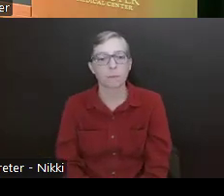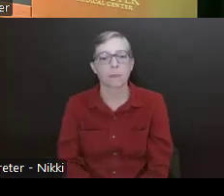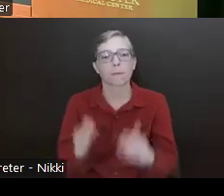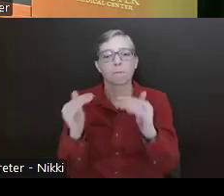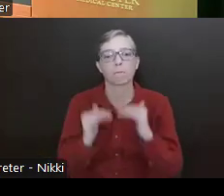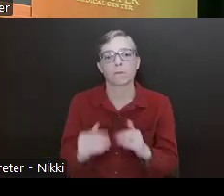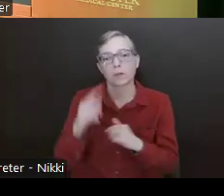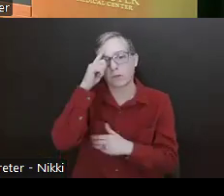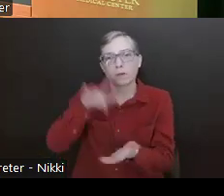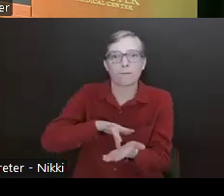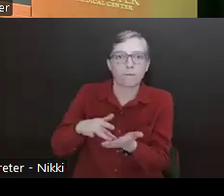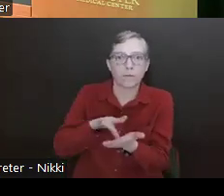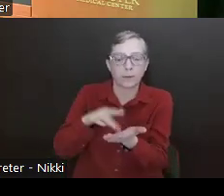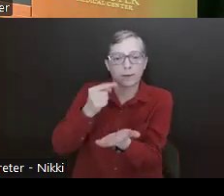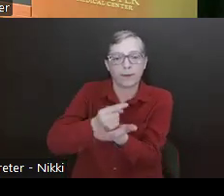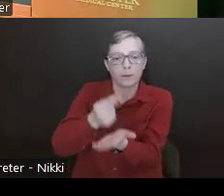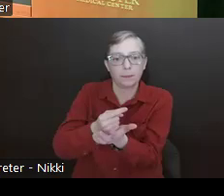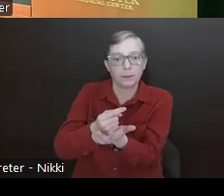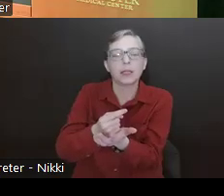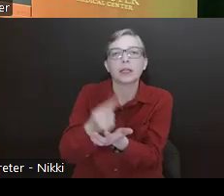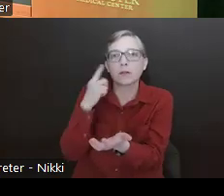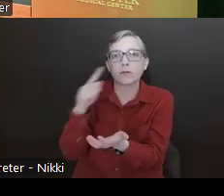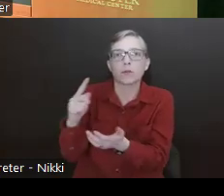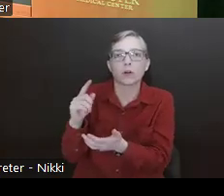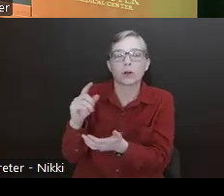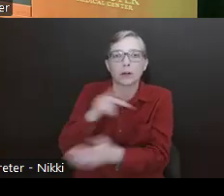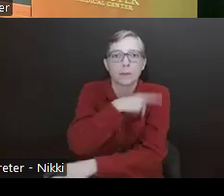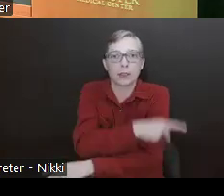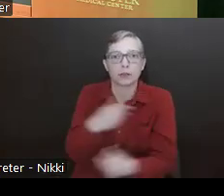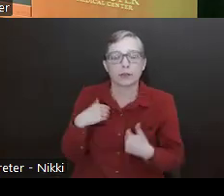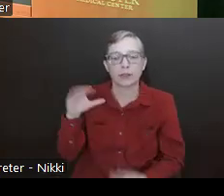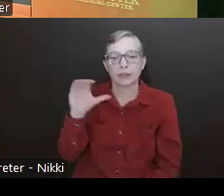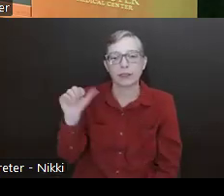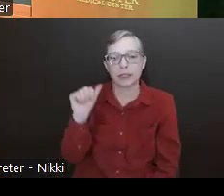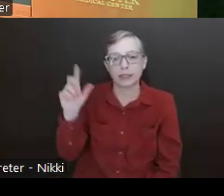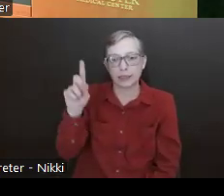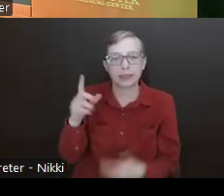treatments that have been studied in patients with coronary artery disease are SSRIs not surprisingly